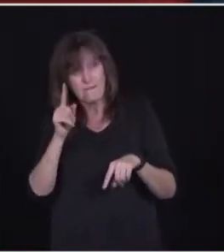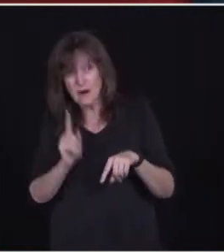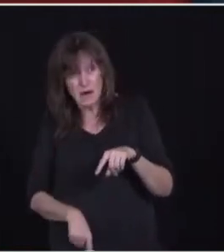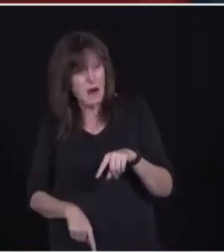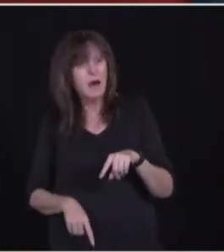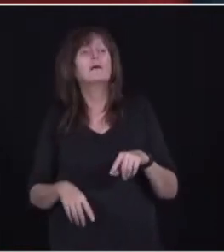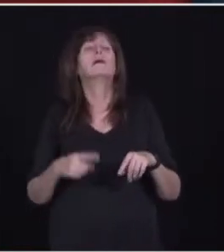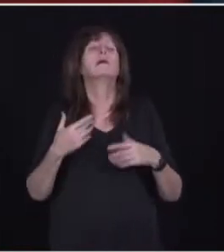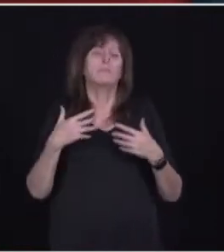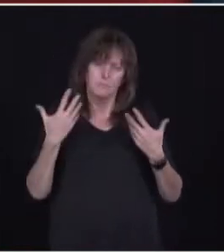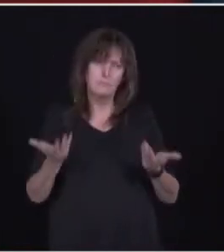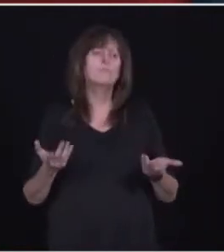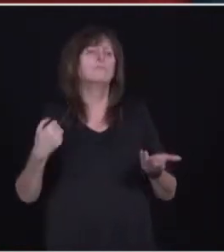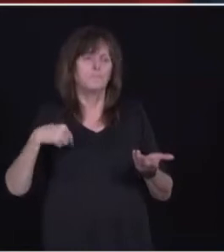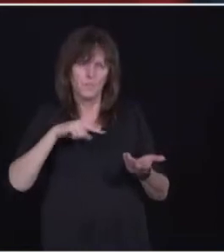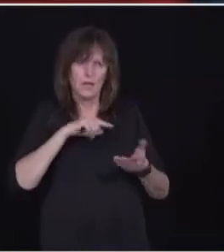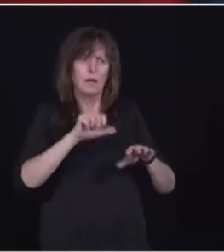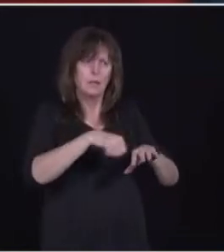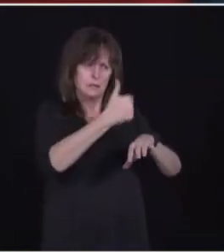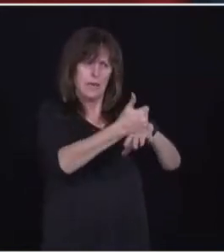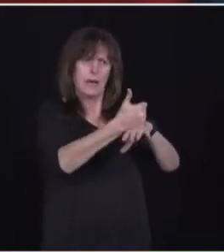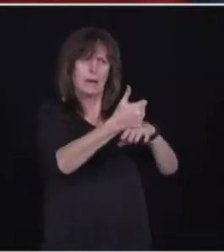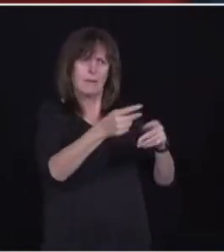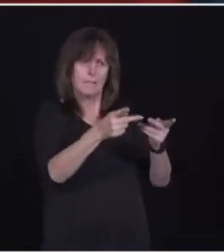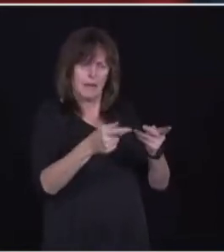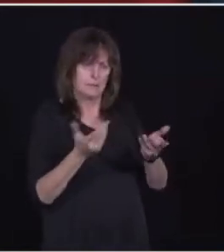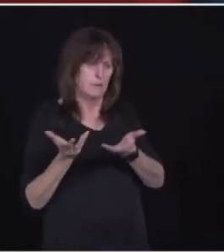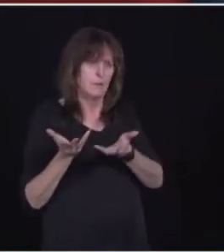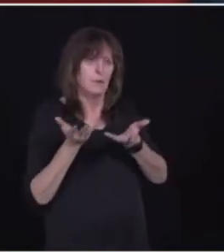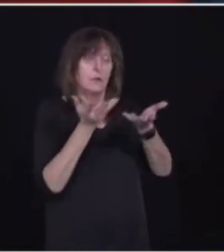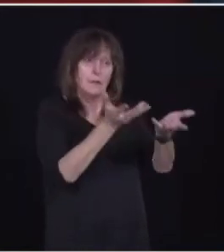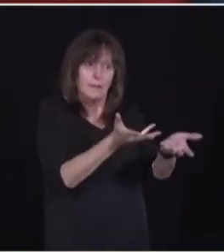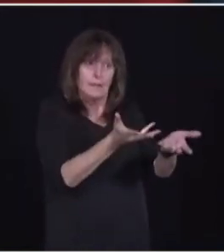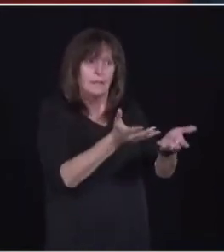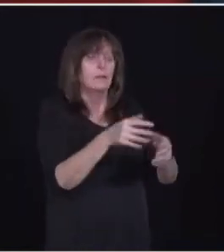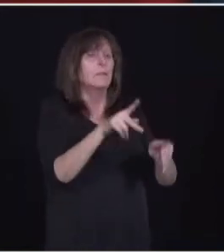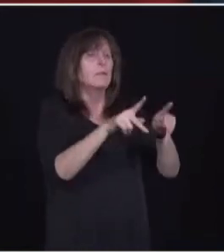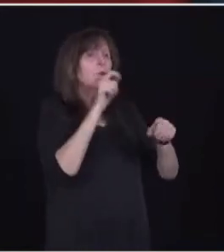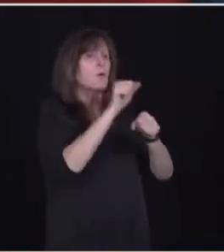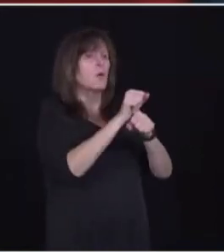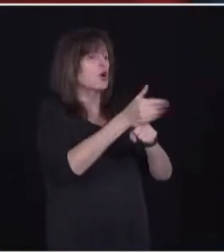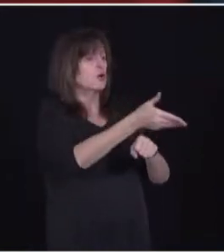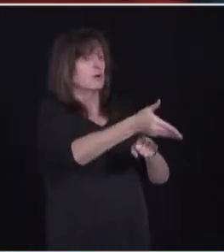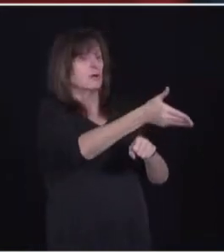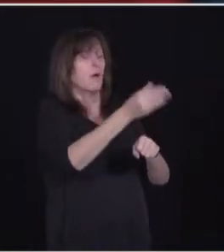and so what we would do in that case, we establish a vaccination site we have the vaccine